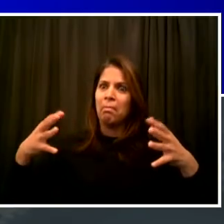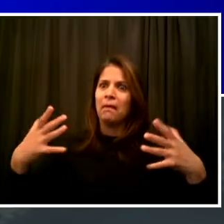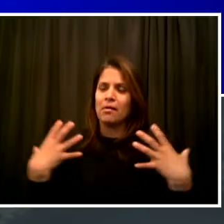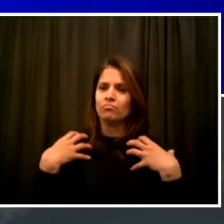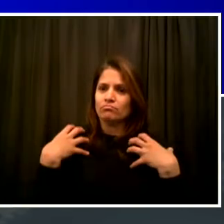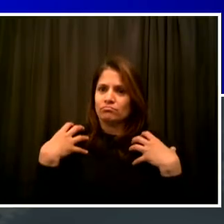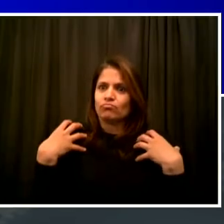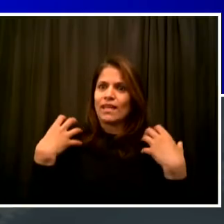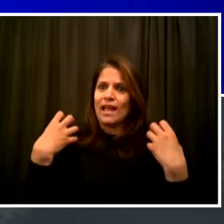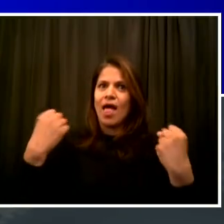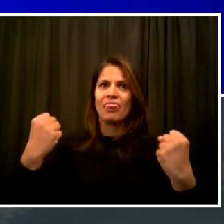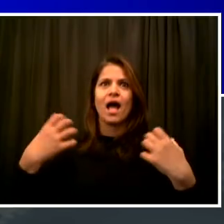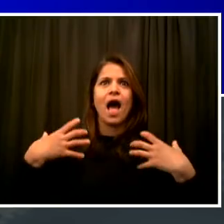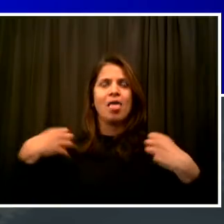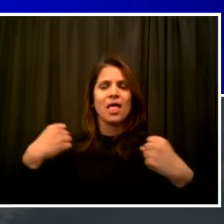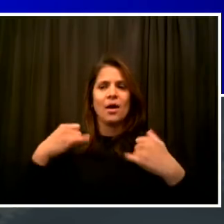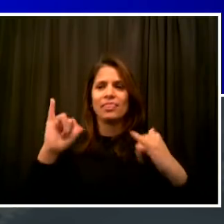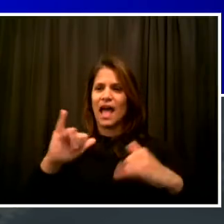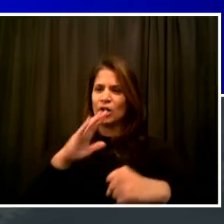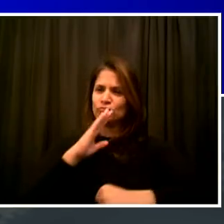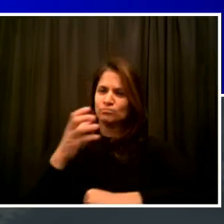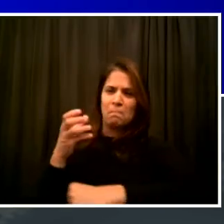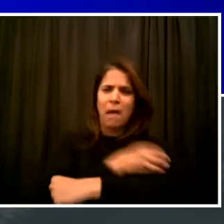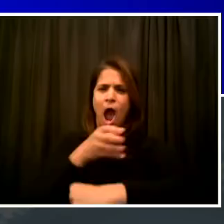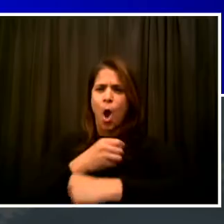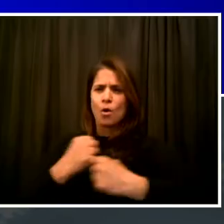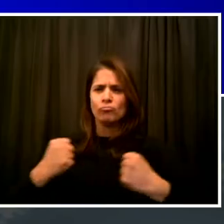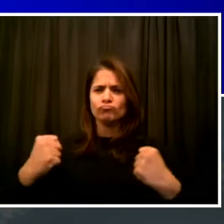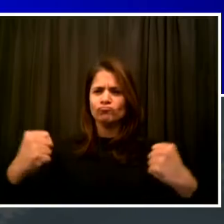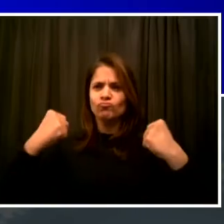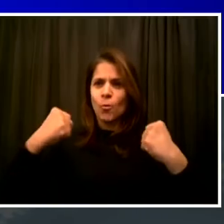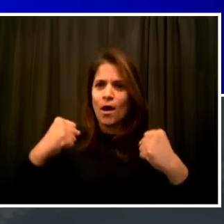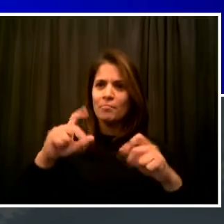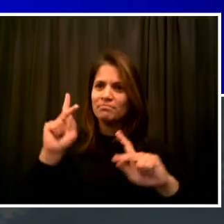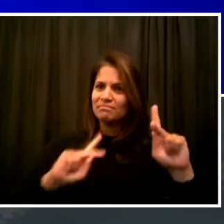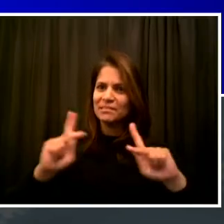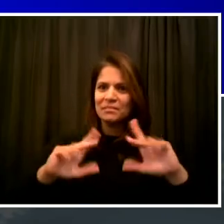A NNDUERMB THREE. PEOPLE STILL